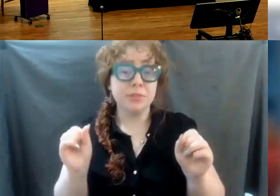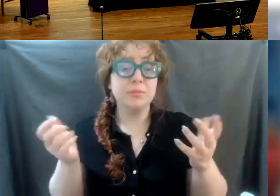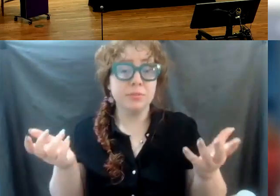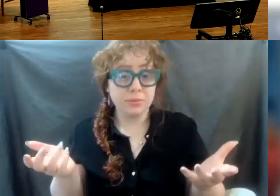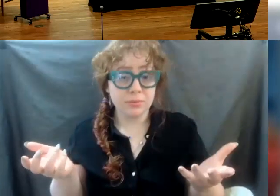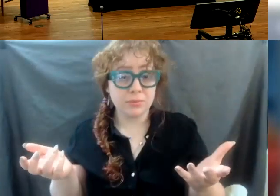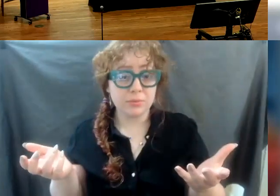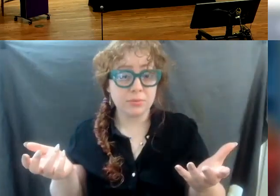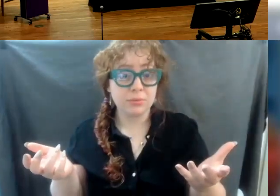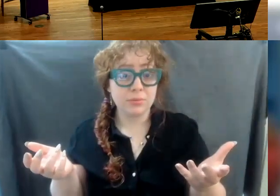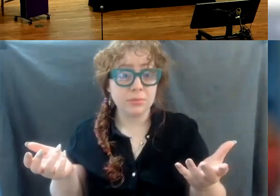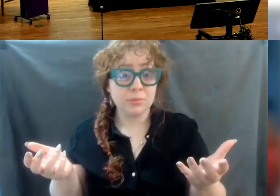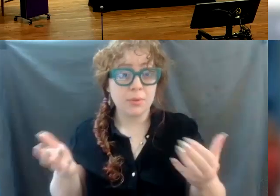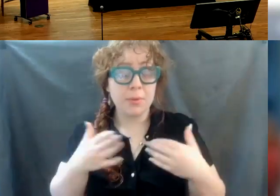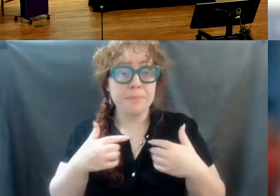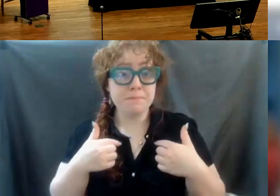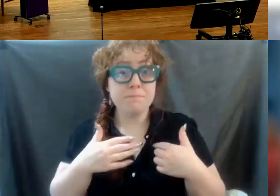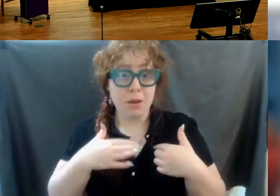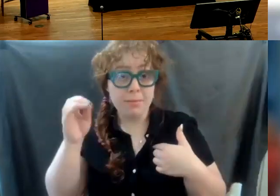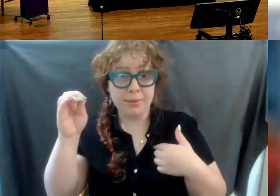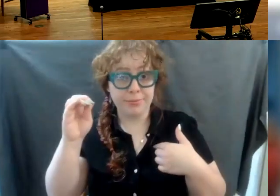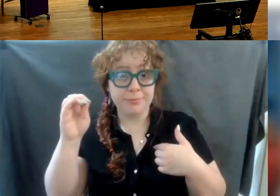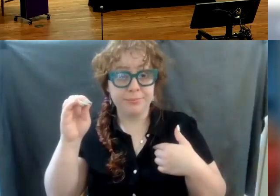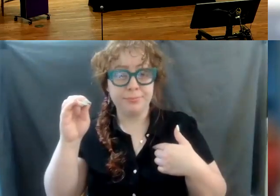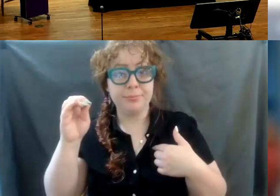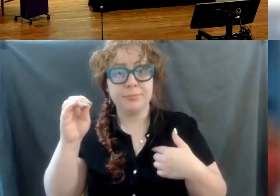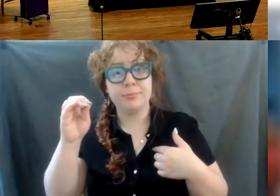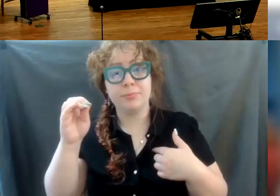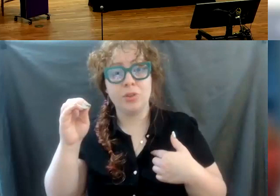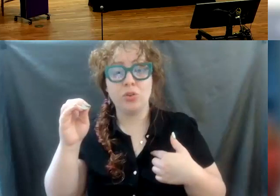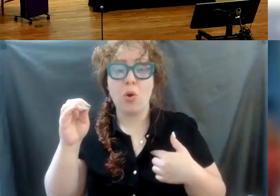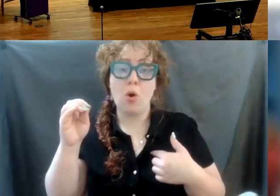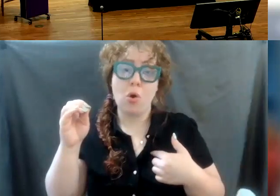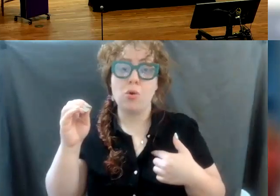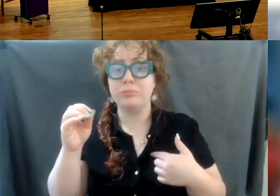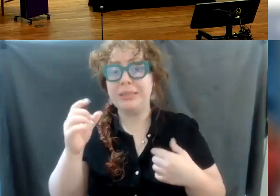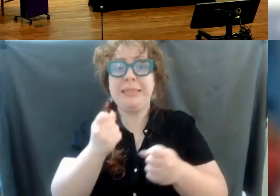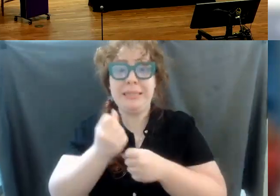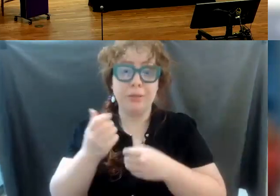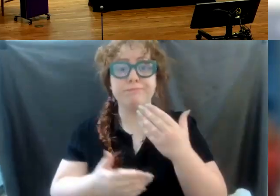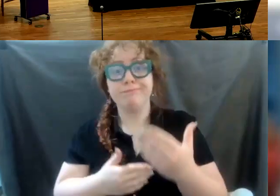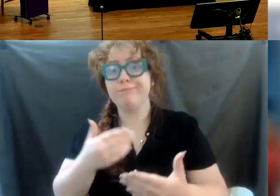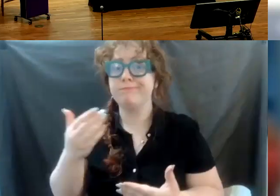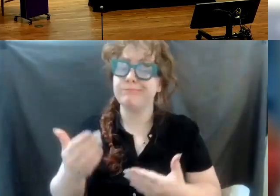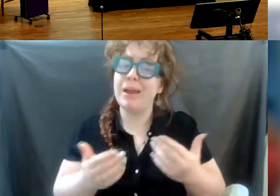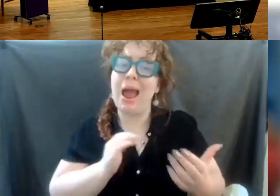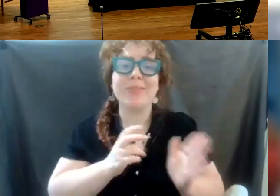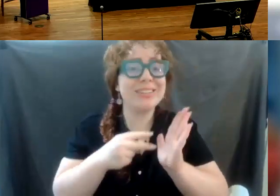I think, you know, as time moves on definitions, language,